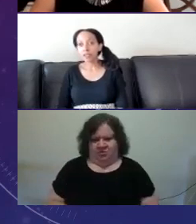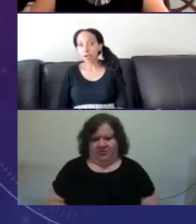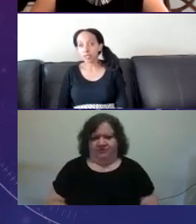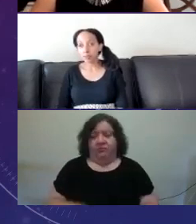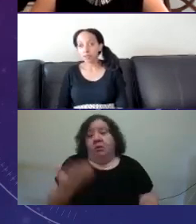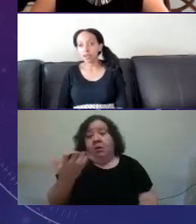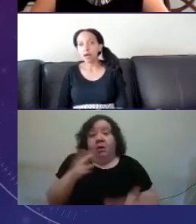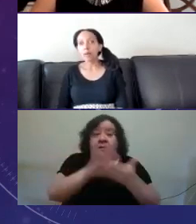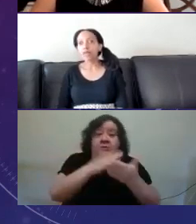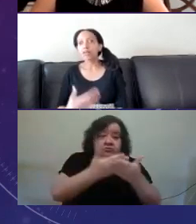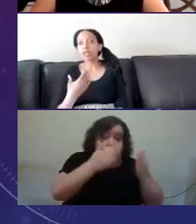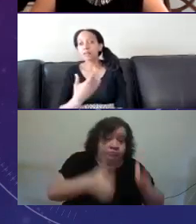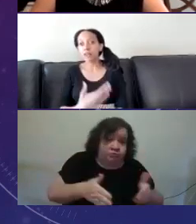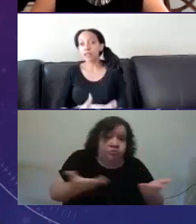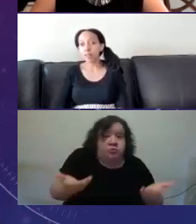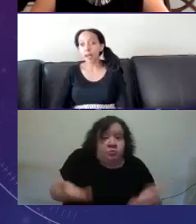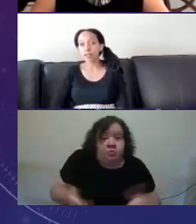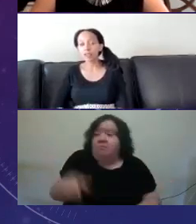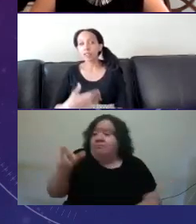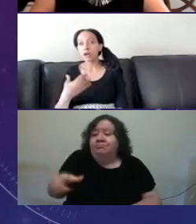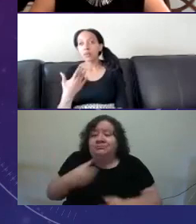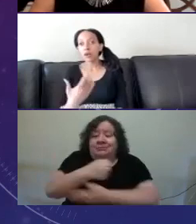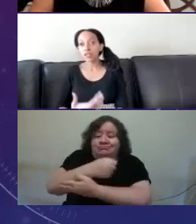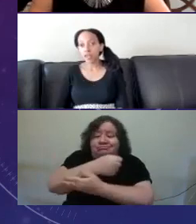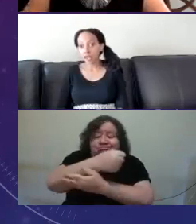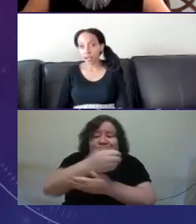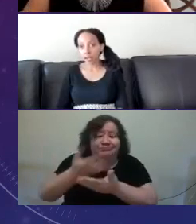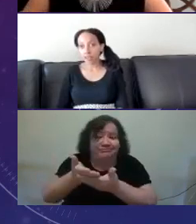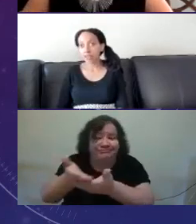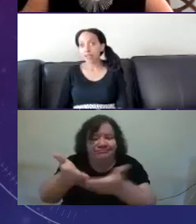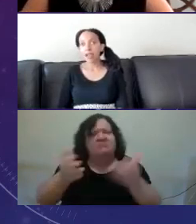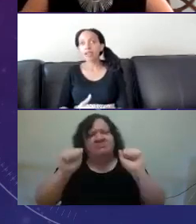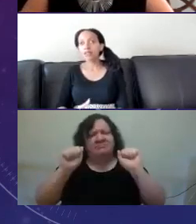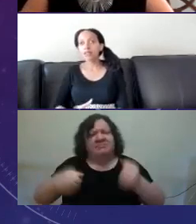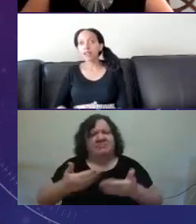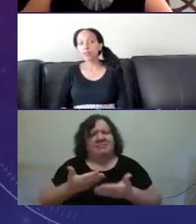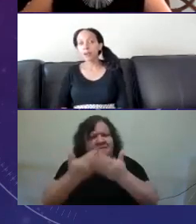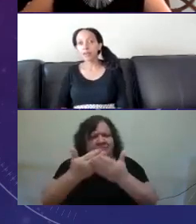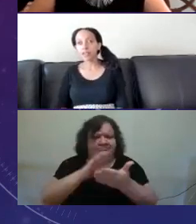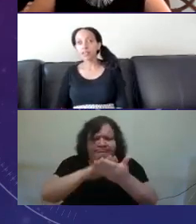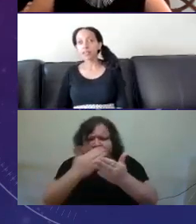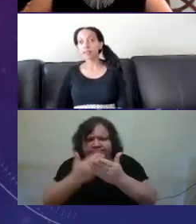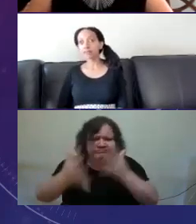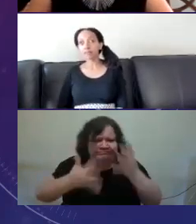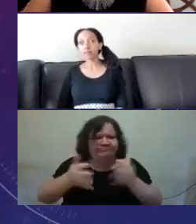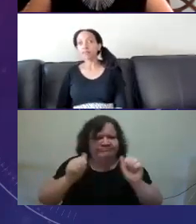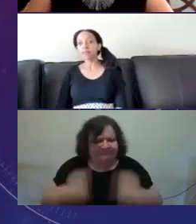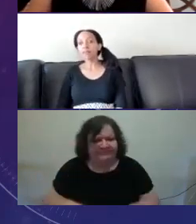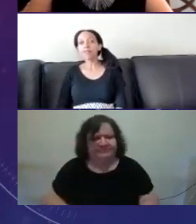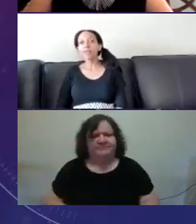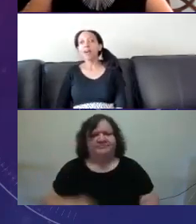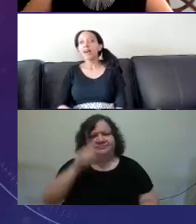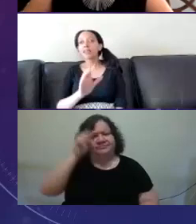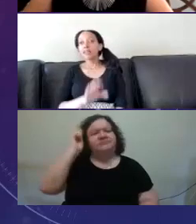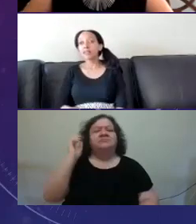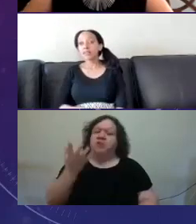possible by using these masks washing hands and using other protocols so the